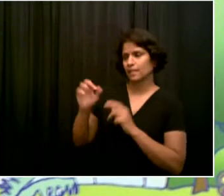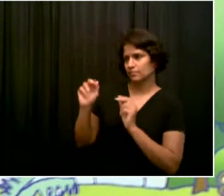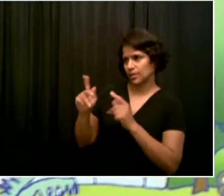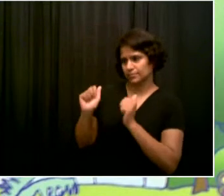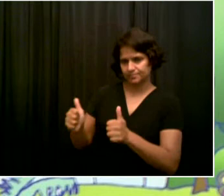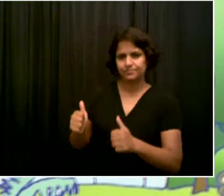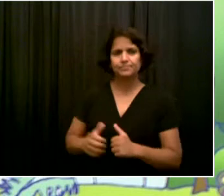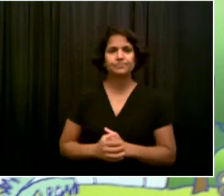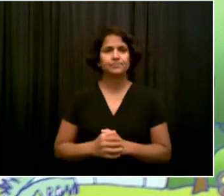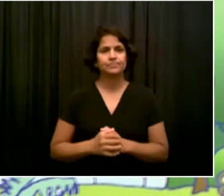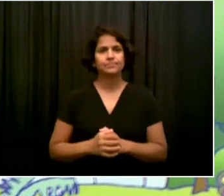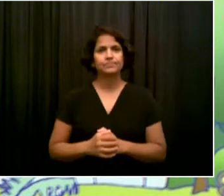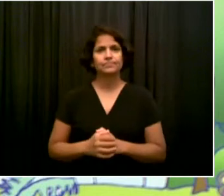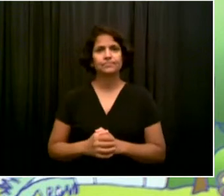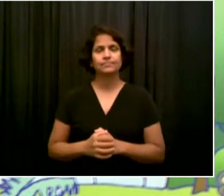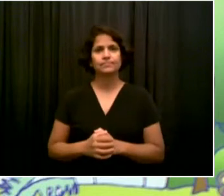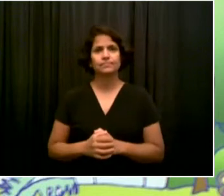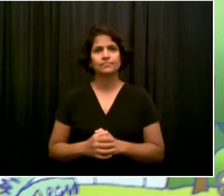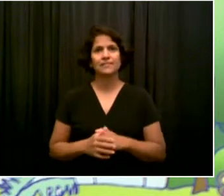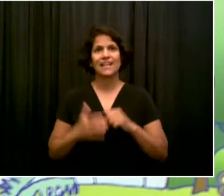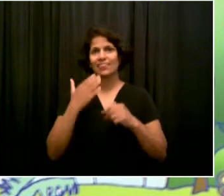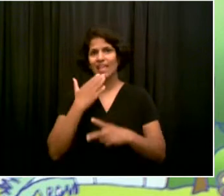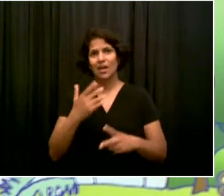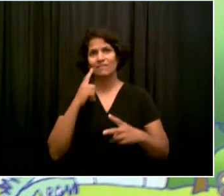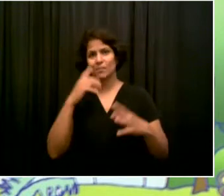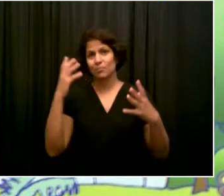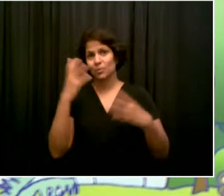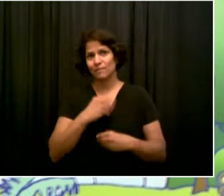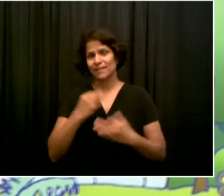CAN YOU HEAR ME?